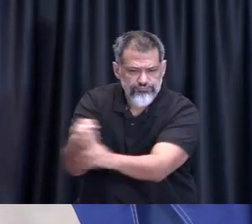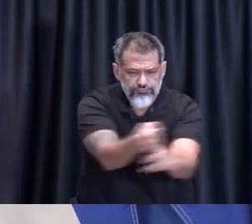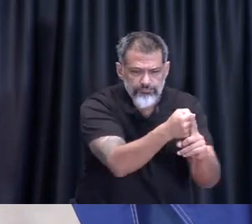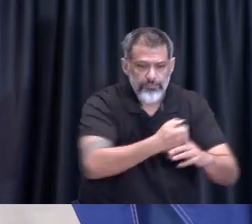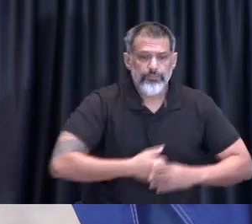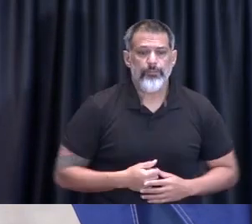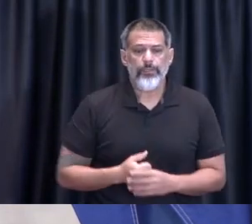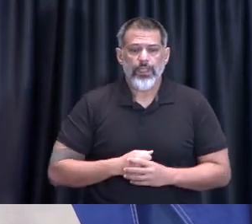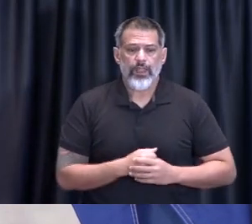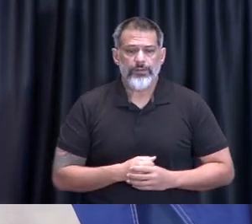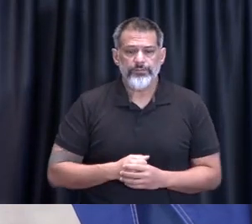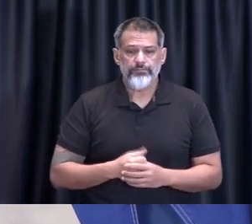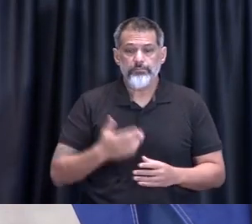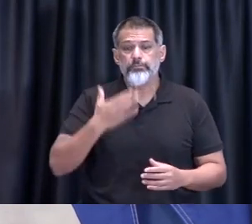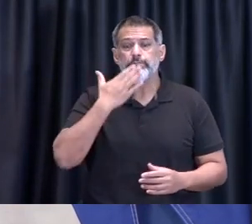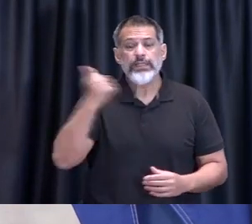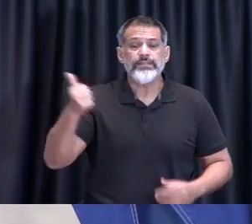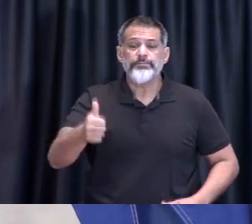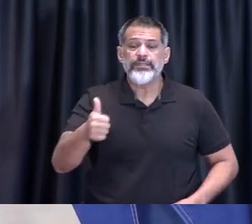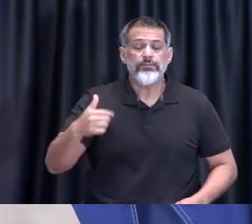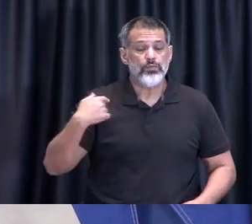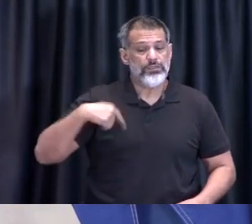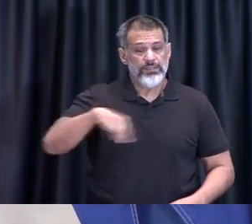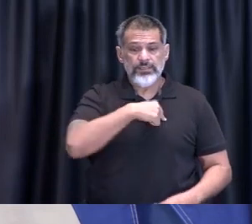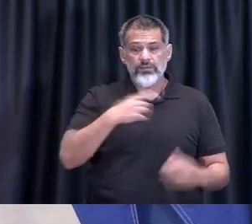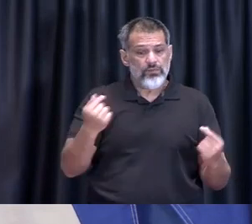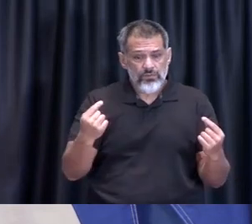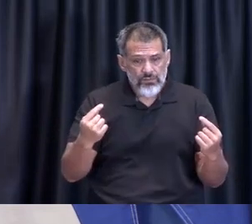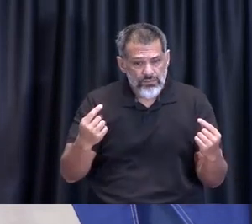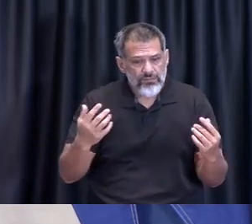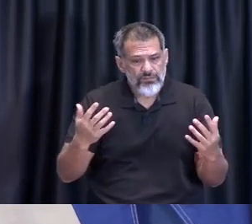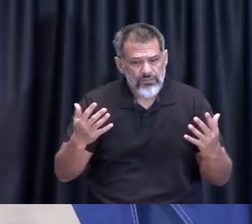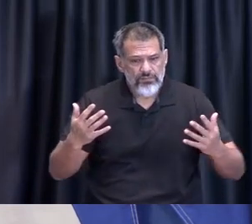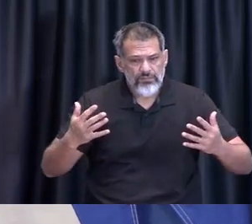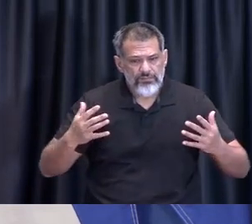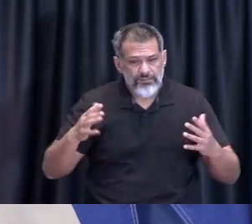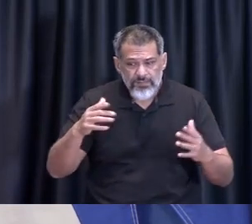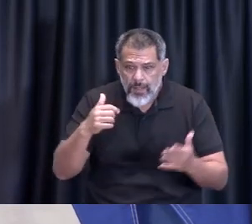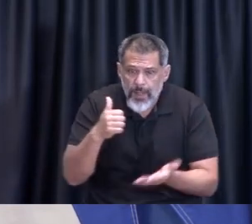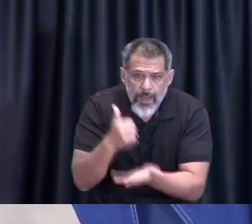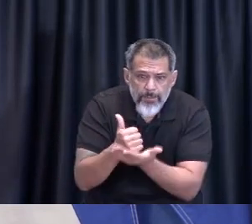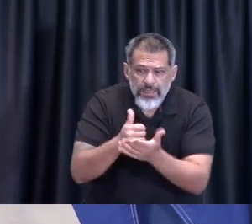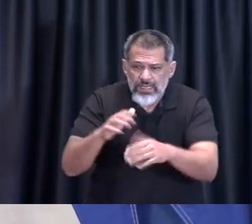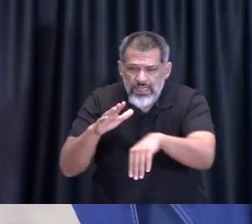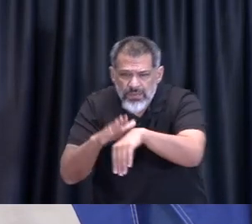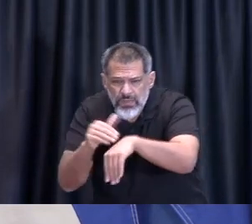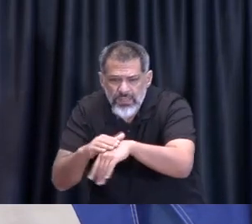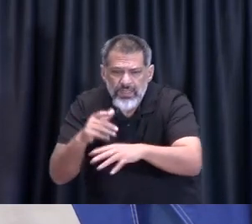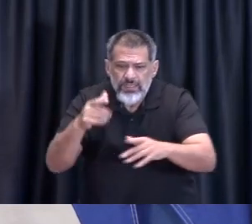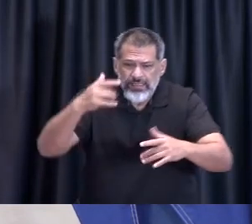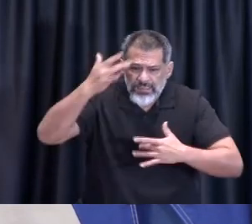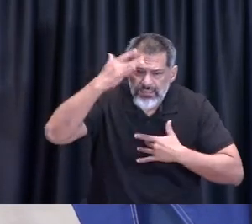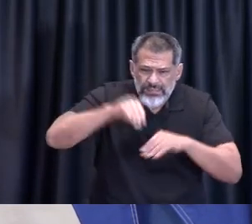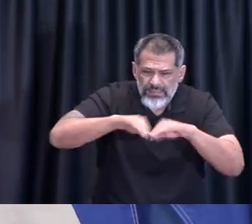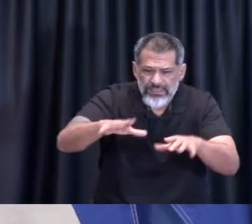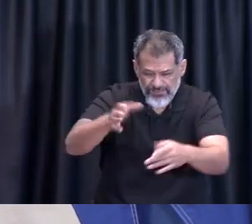I think the best thing we can do to help to bring a degree of comfort but also to bring the pandemic to an end is to continue the work that we have been